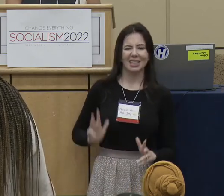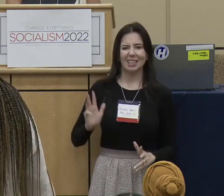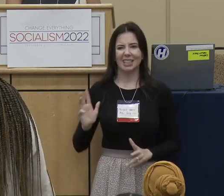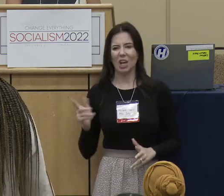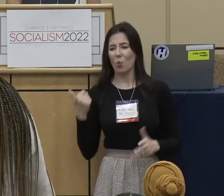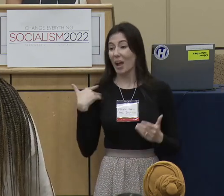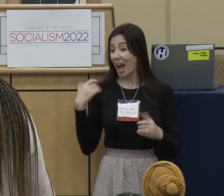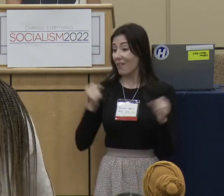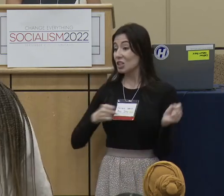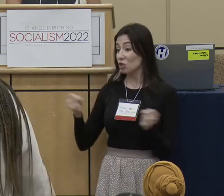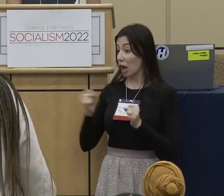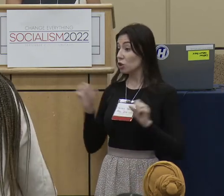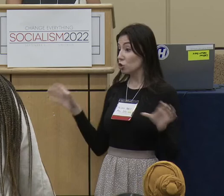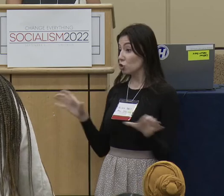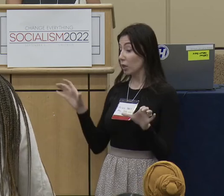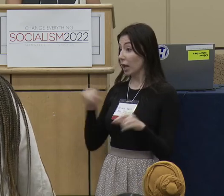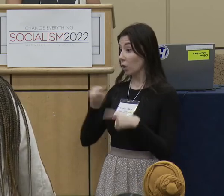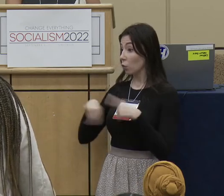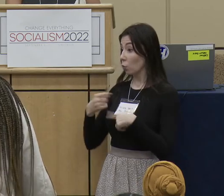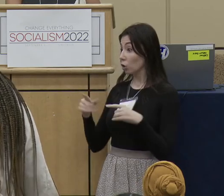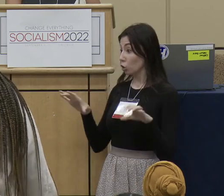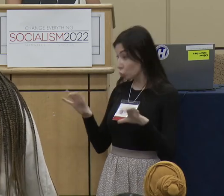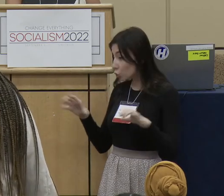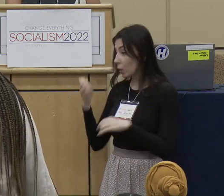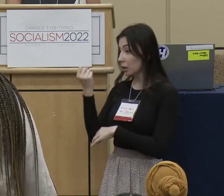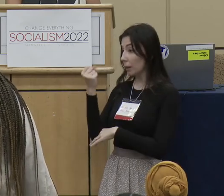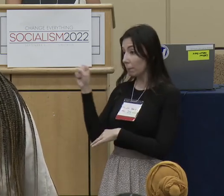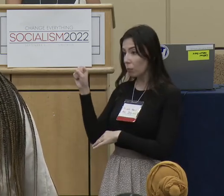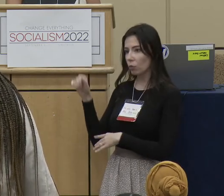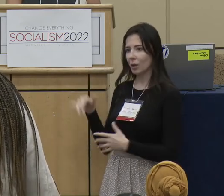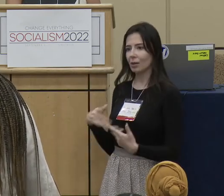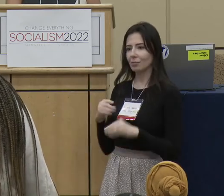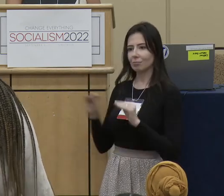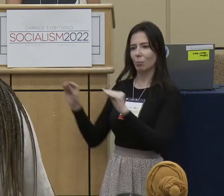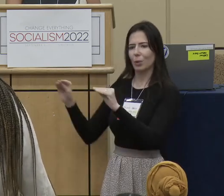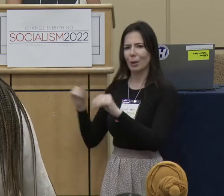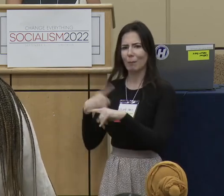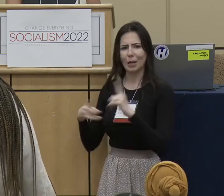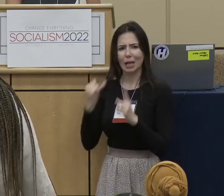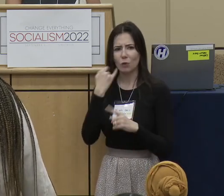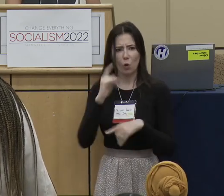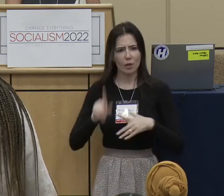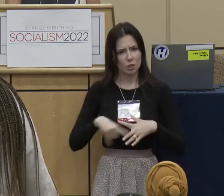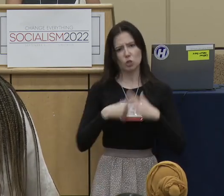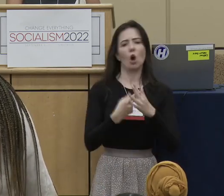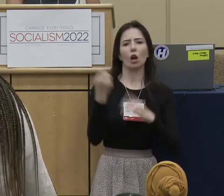something that we on the left, I think that we have a strategy to do that once you're in movement, but if you're not in